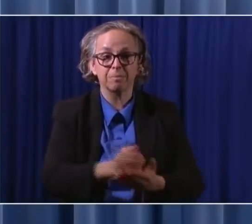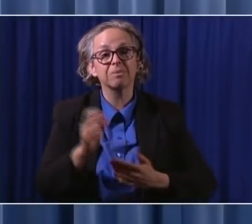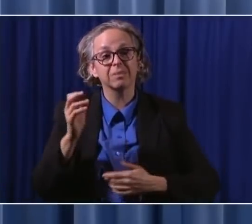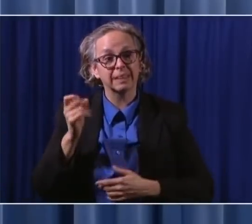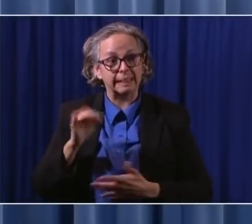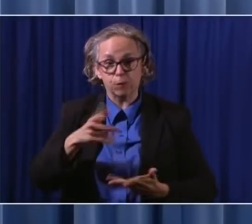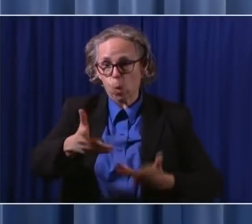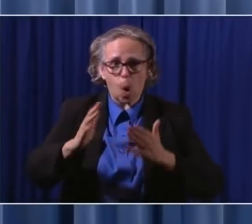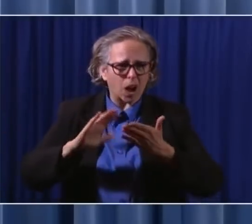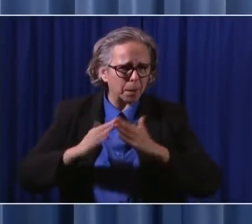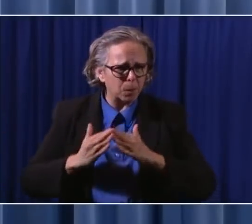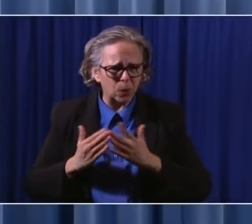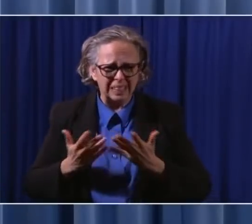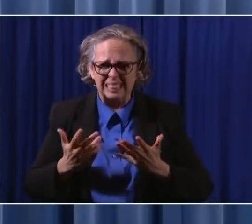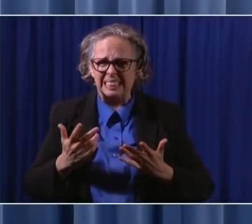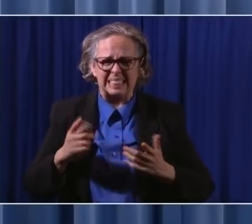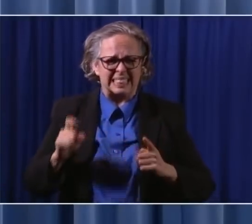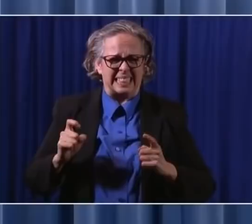THE OHIO NATIONAL GUARD IS